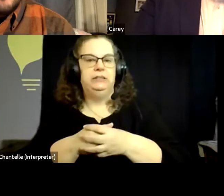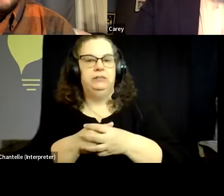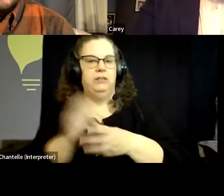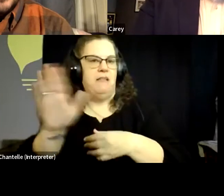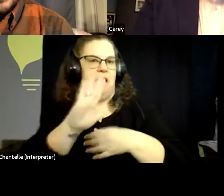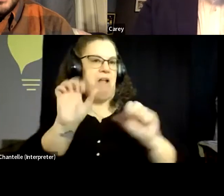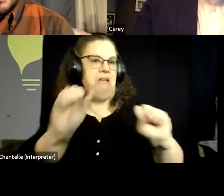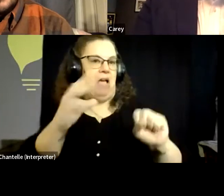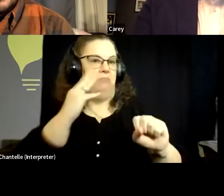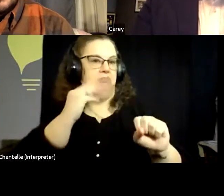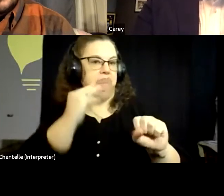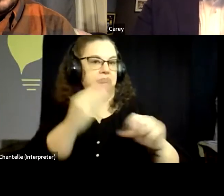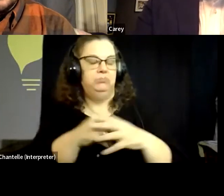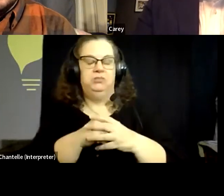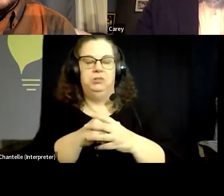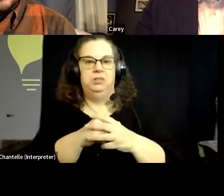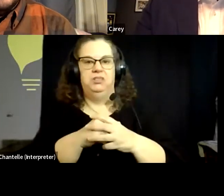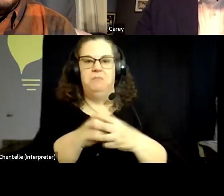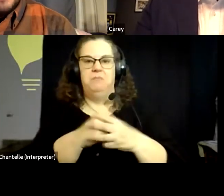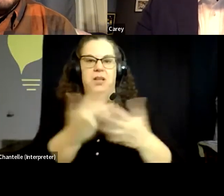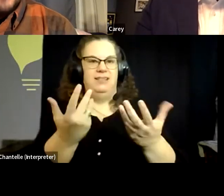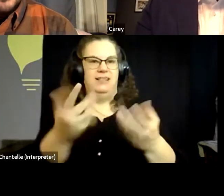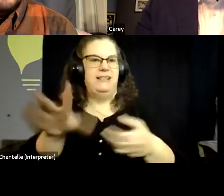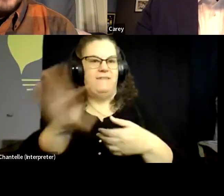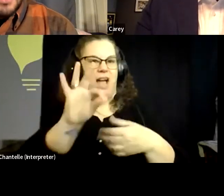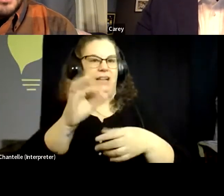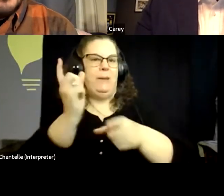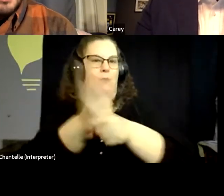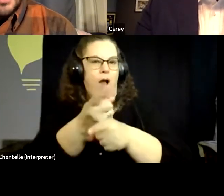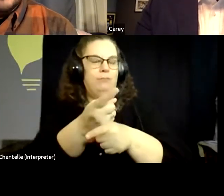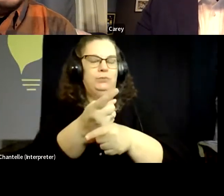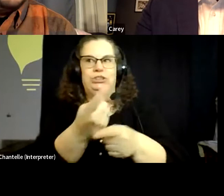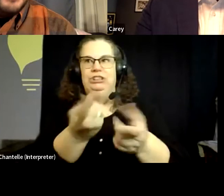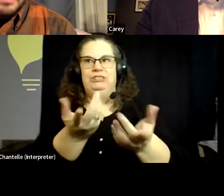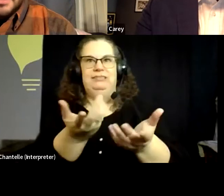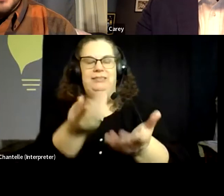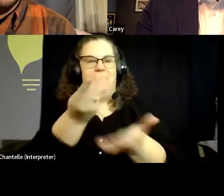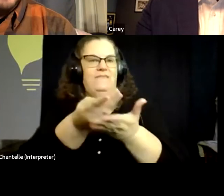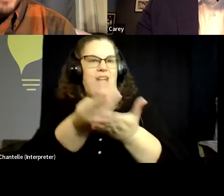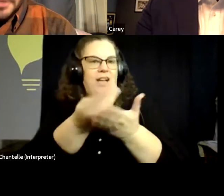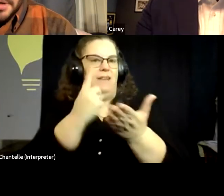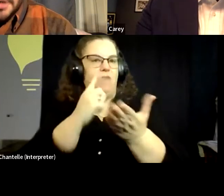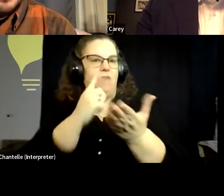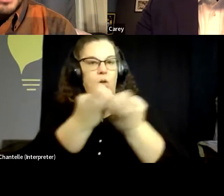. It's finding proper funding for all of the programs and equipment costs and ice costs and things